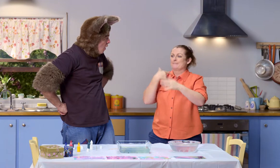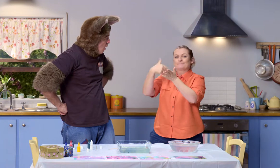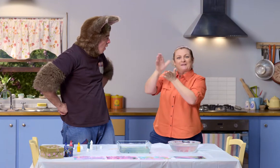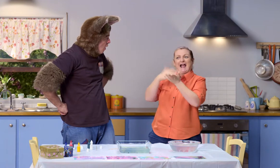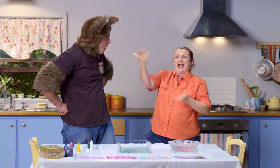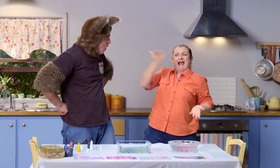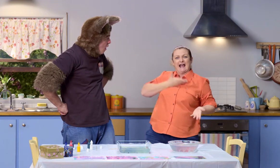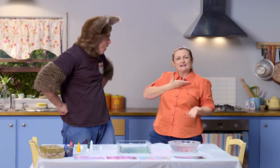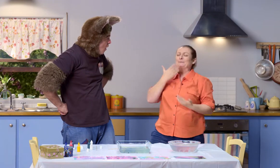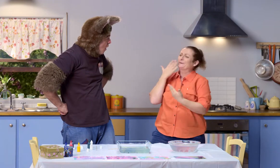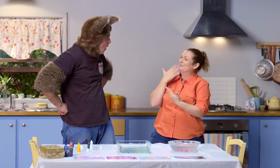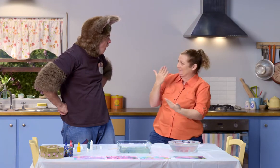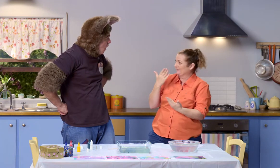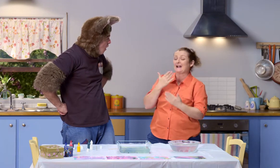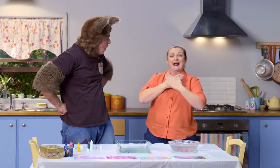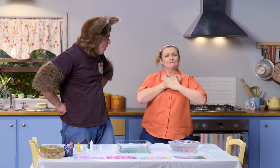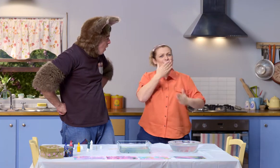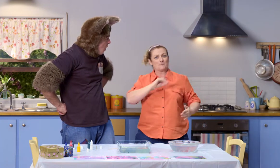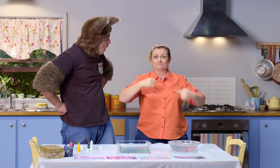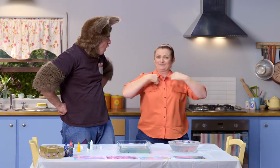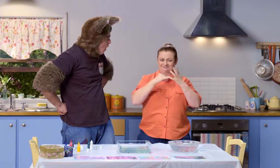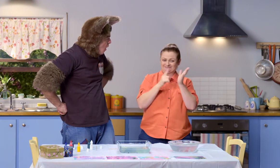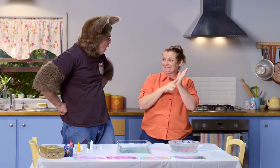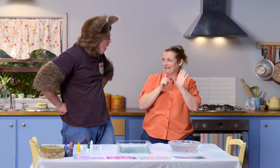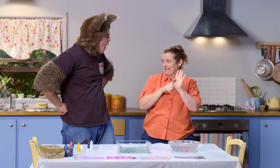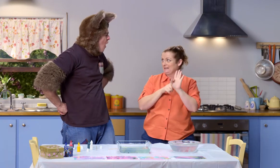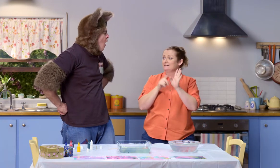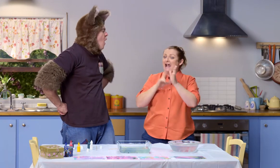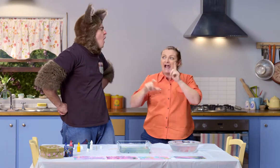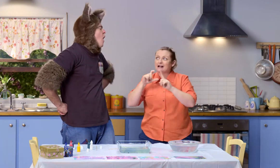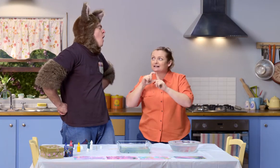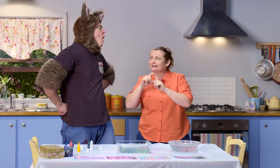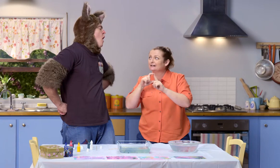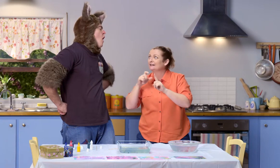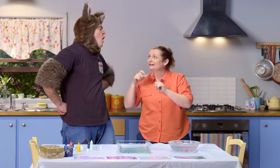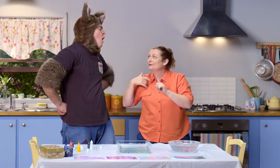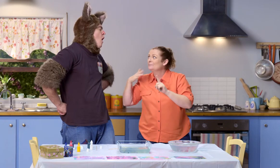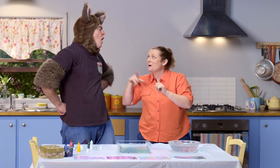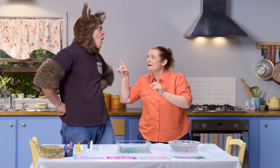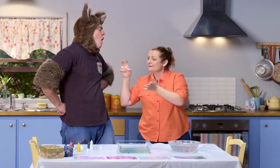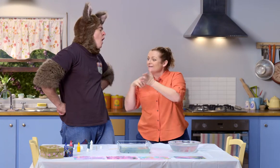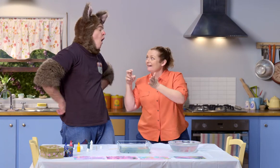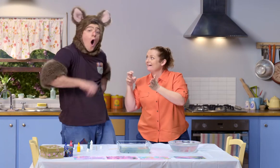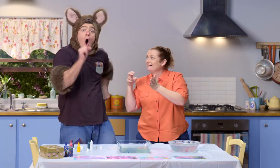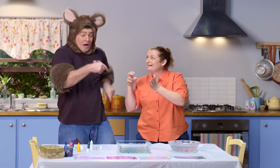And we can write that in there and sign it, "Love from Sally and..." Would you like to sign your name?